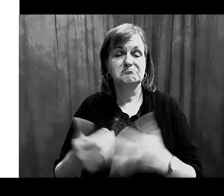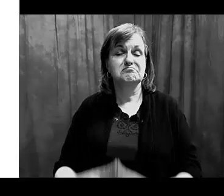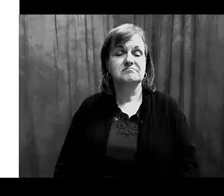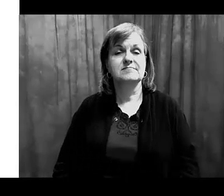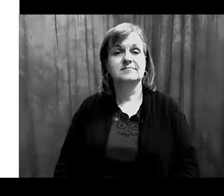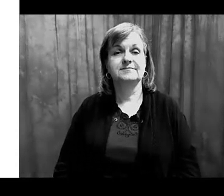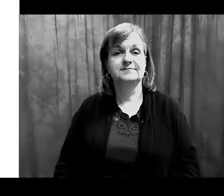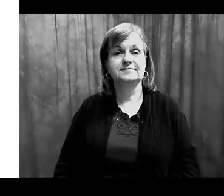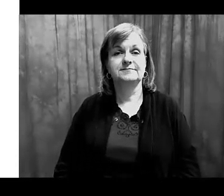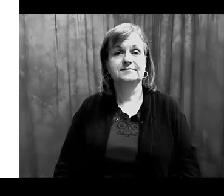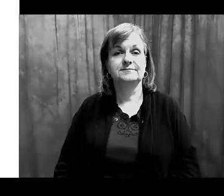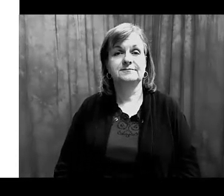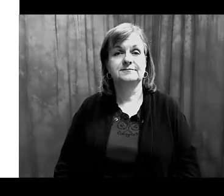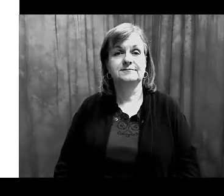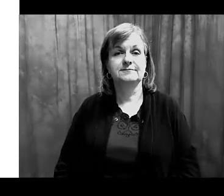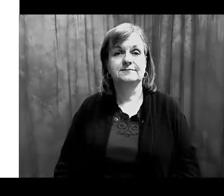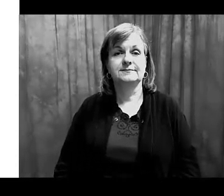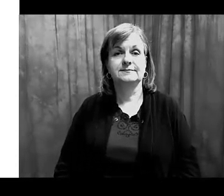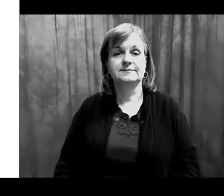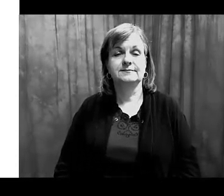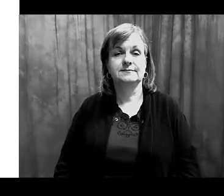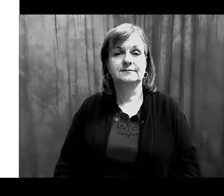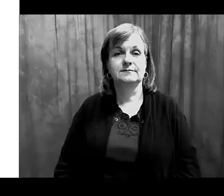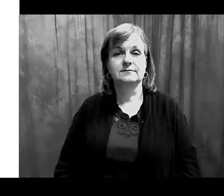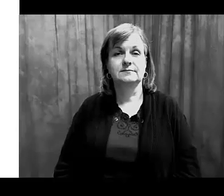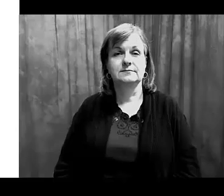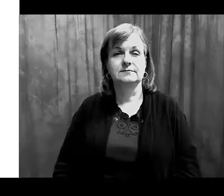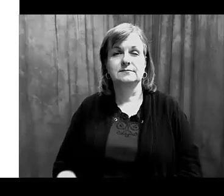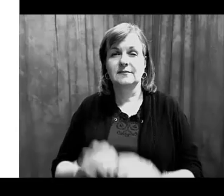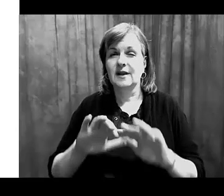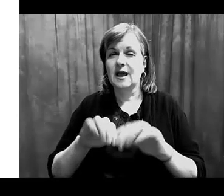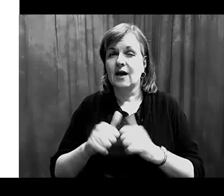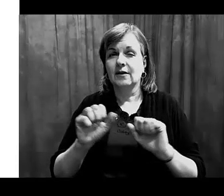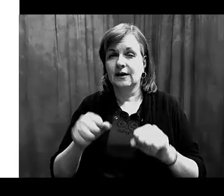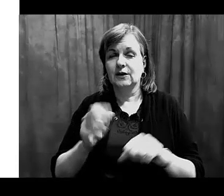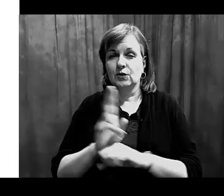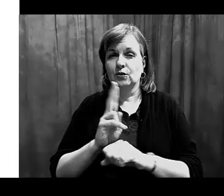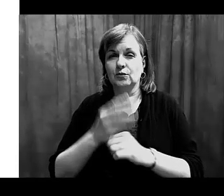plain and simple but how can we use